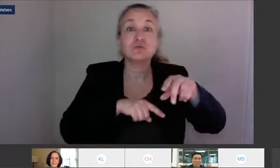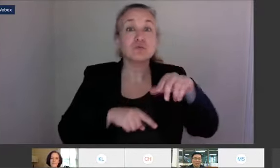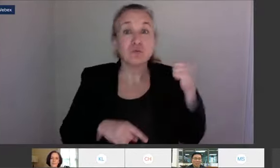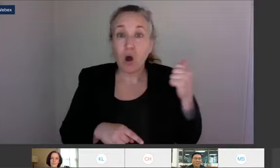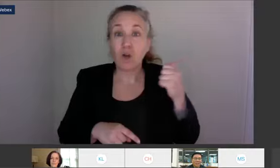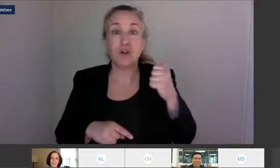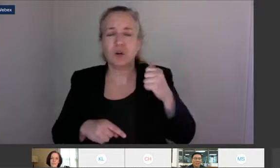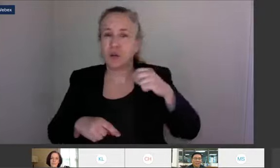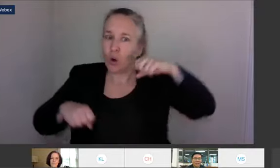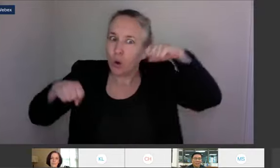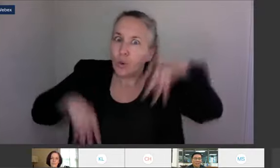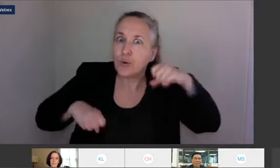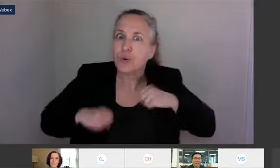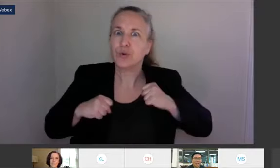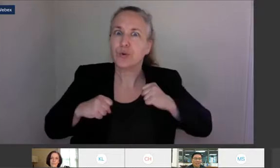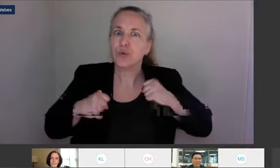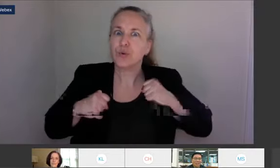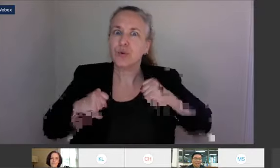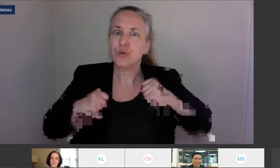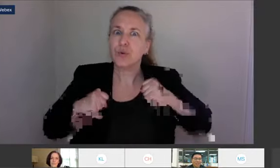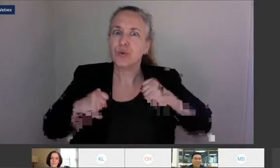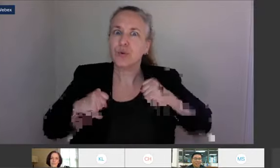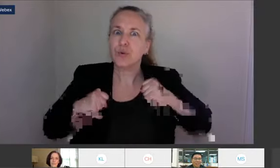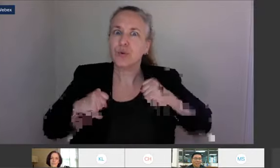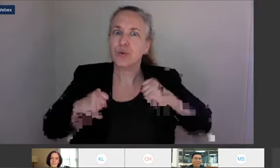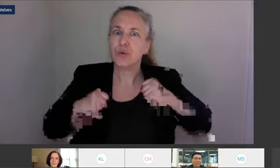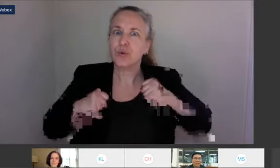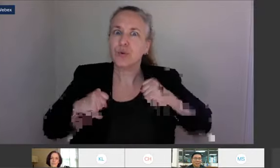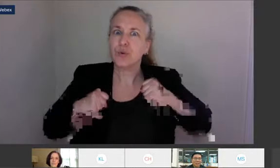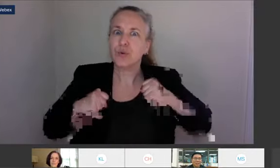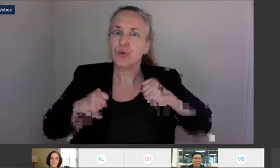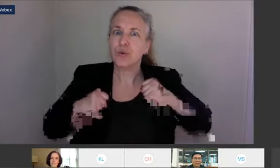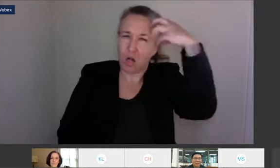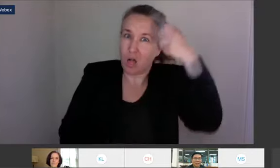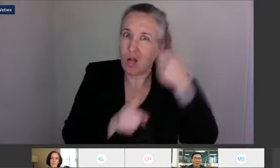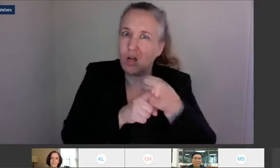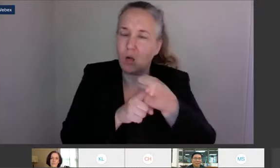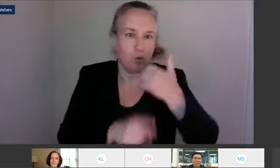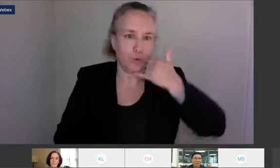sudden nausea or lightheadedness in addition open fractures or other